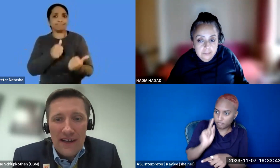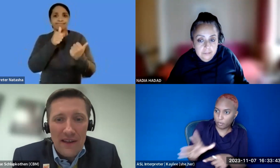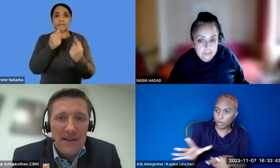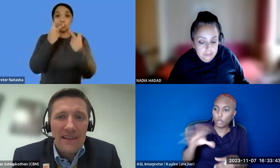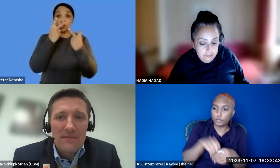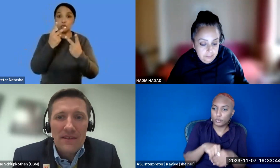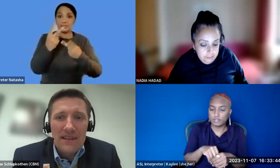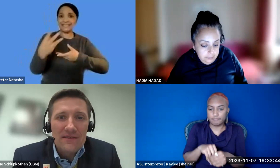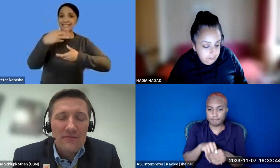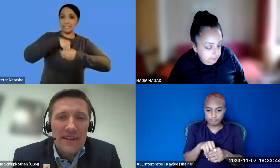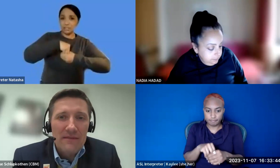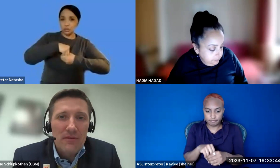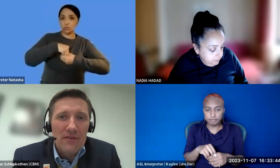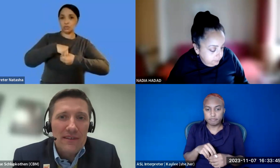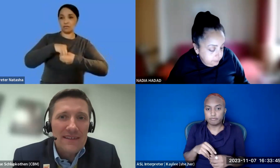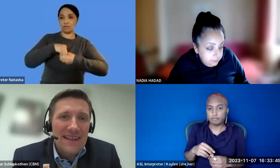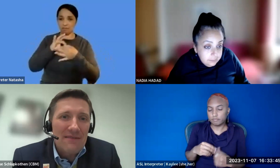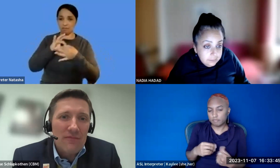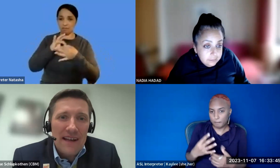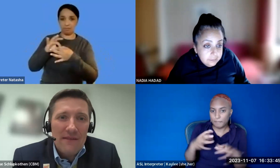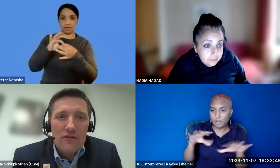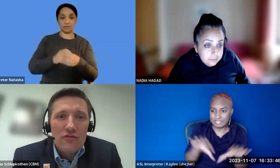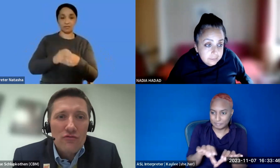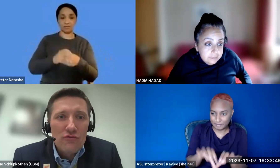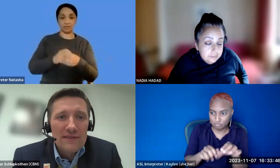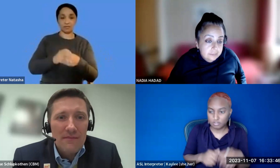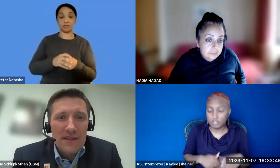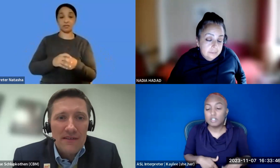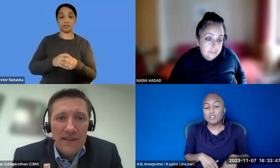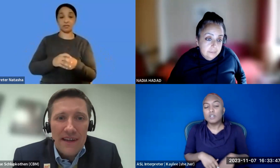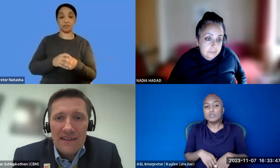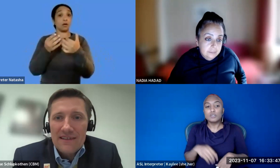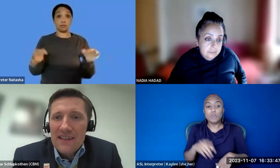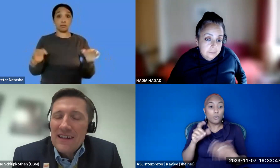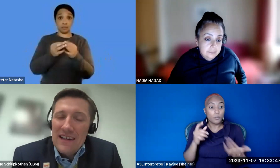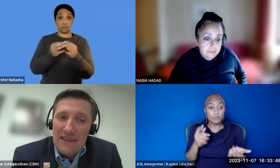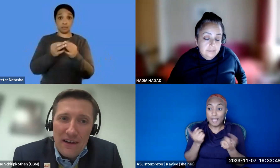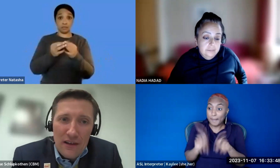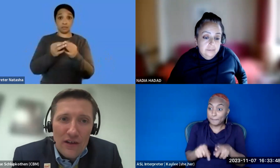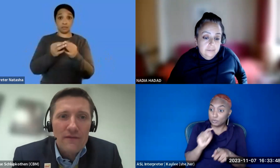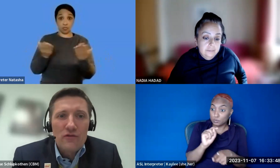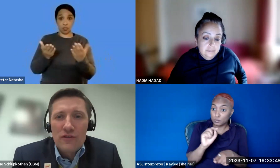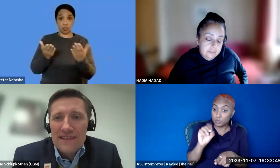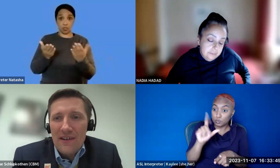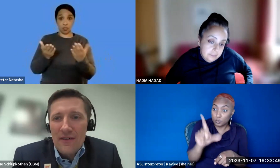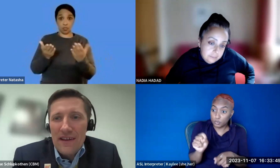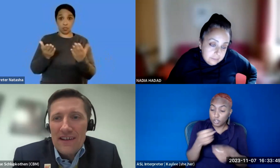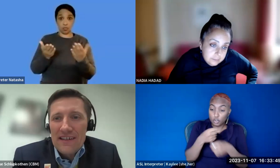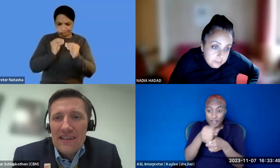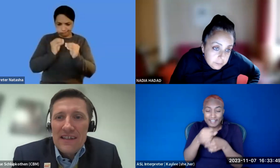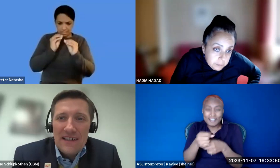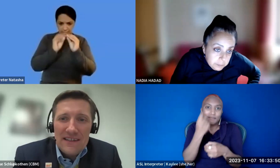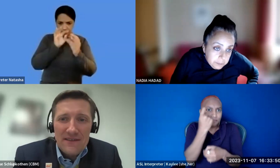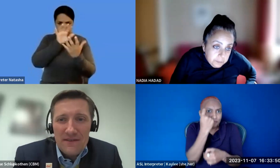Another important element is that whenever tools are being created (and there are a lot of tools out there),